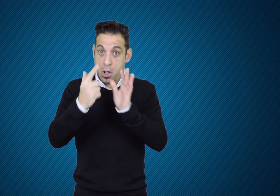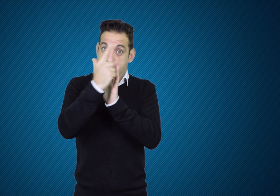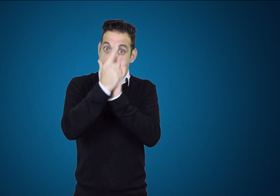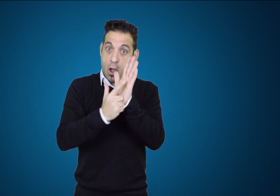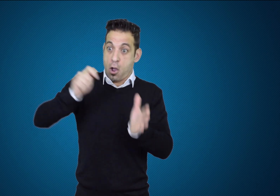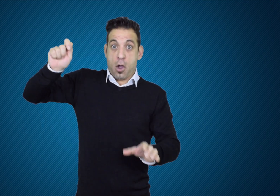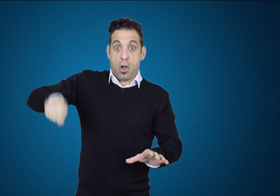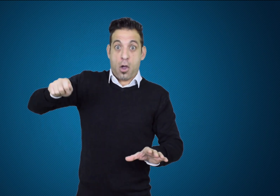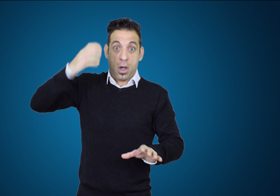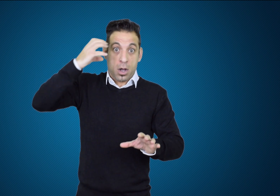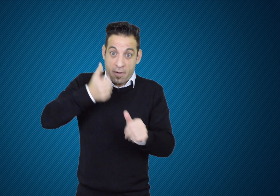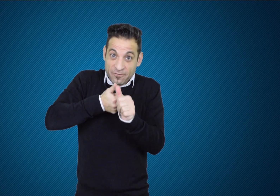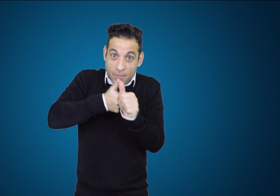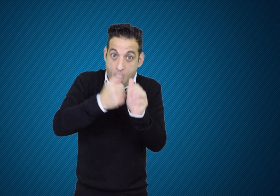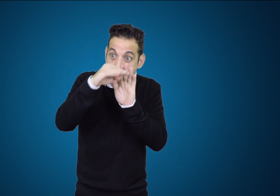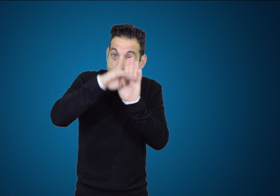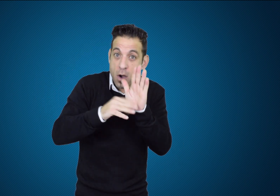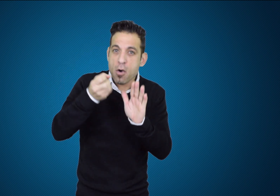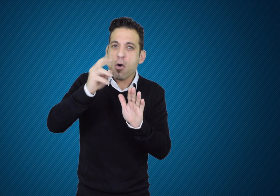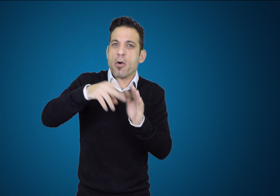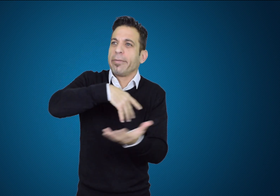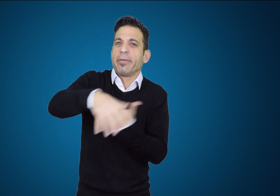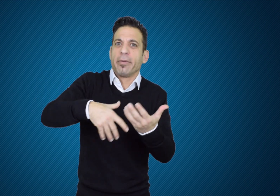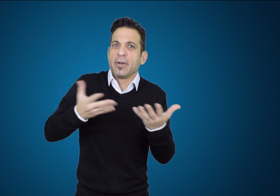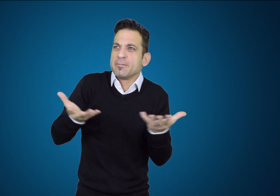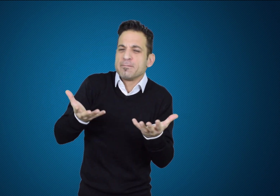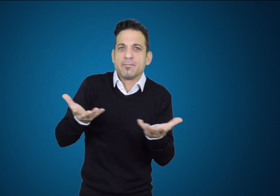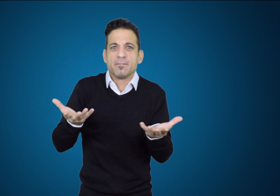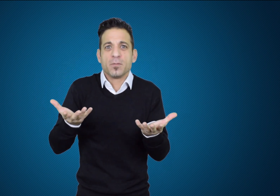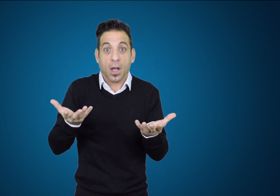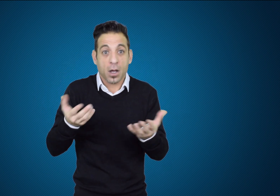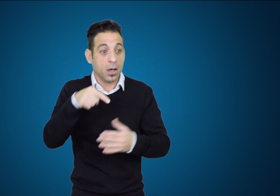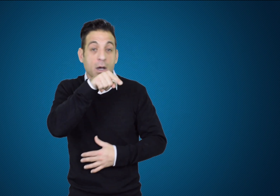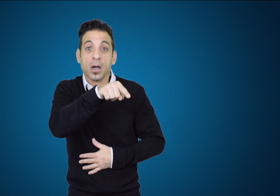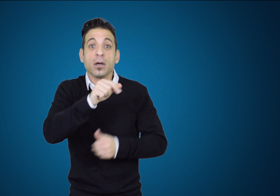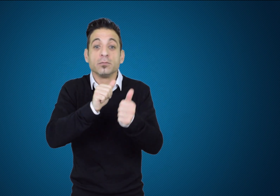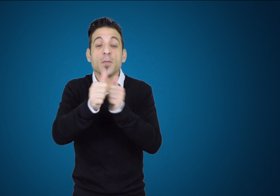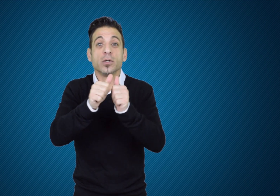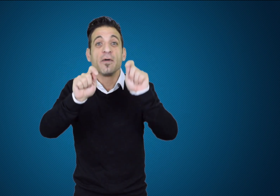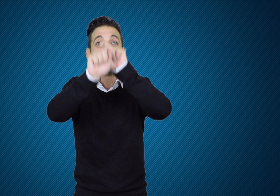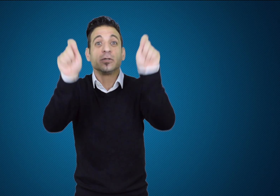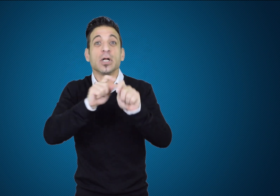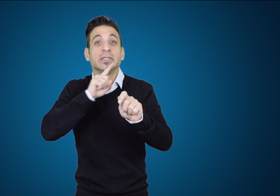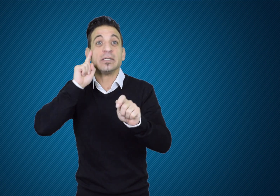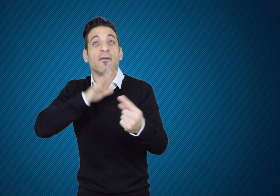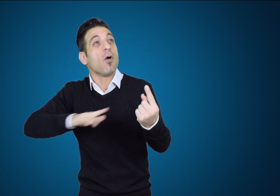is being conducted legally. Were all delegates representing